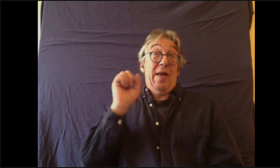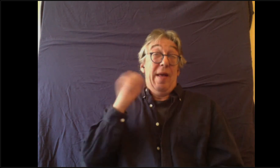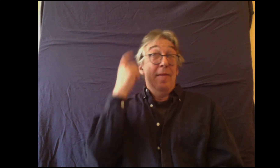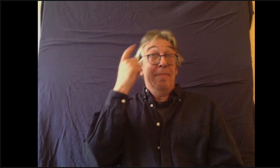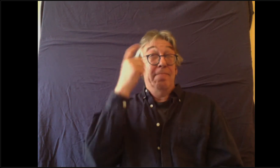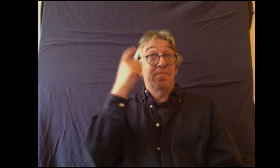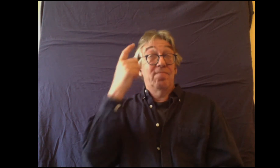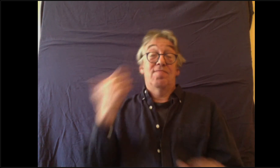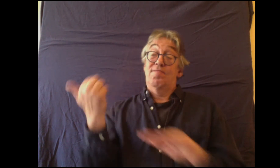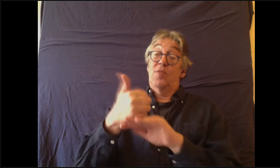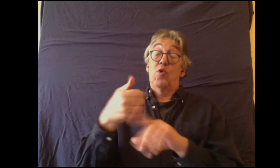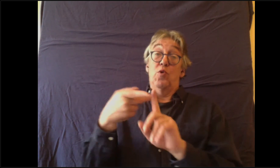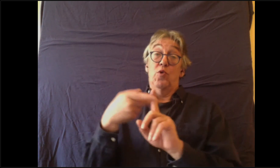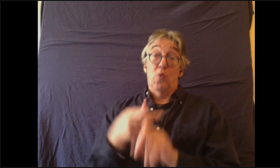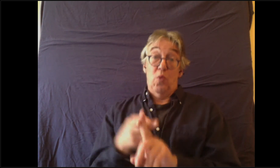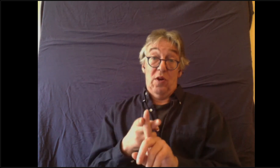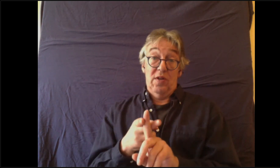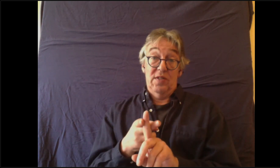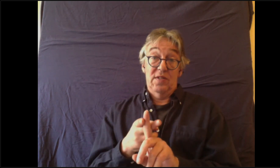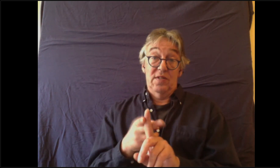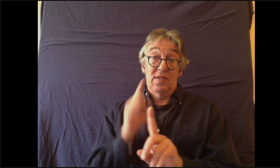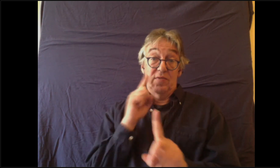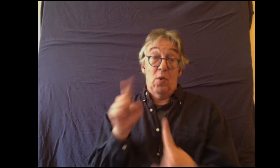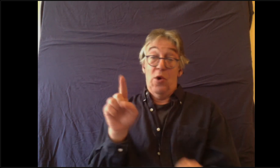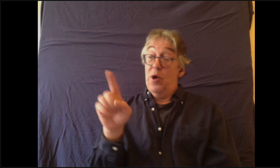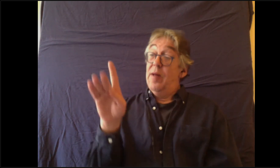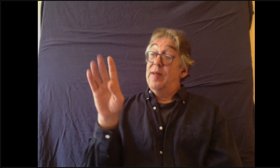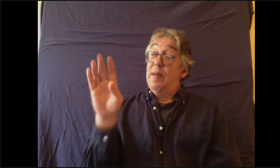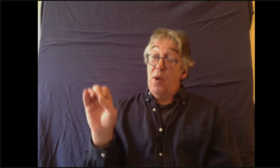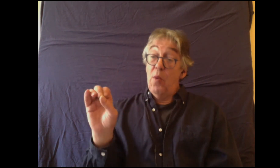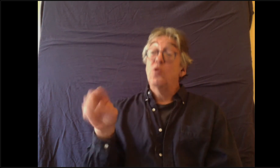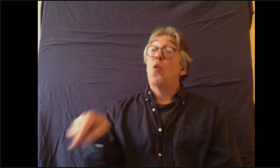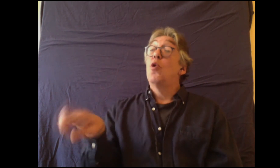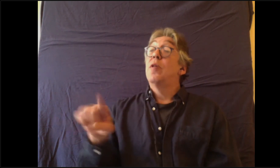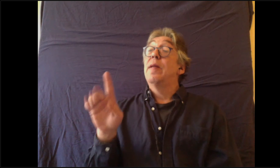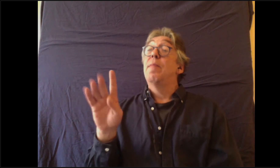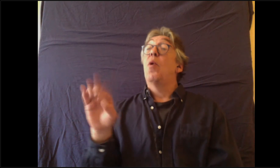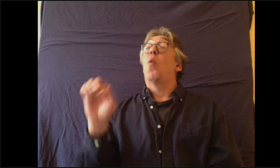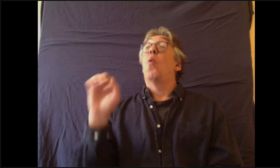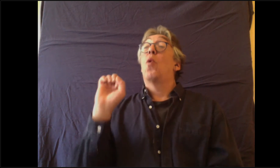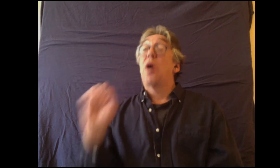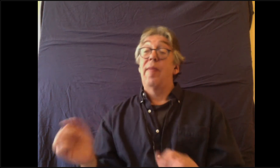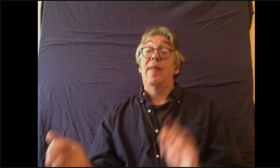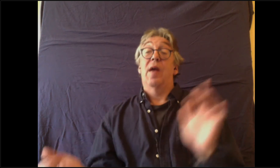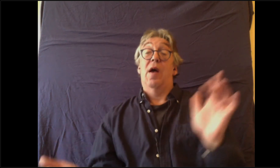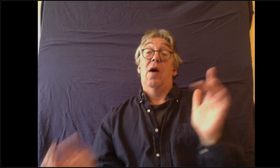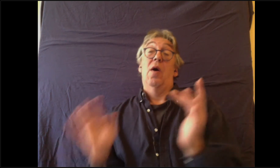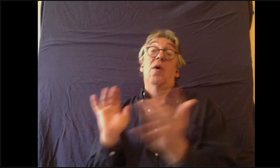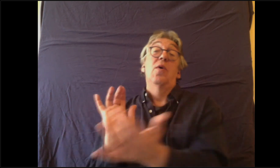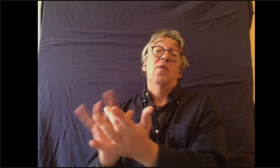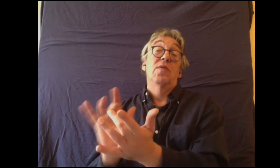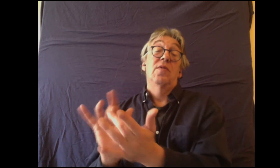so the DPOs can engage with and build a relationship with EU Delegation.